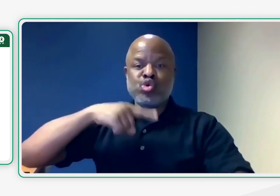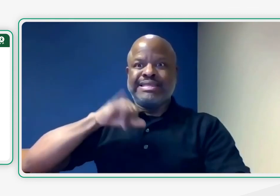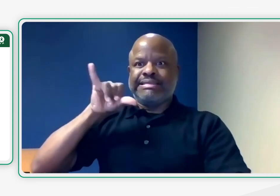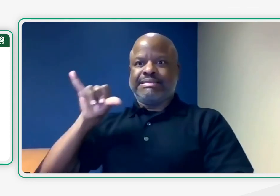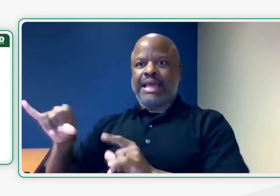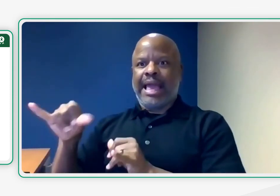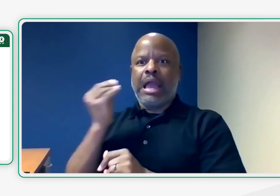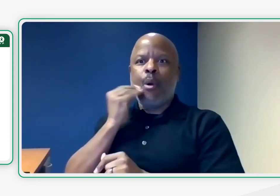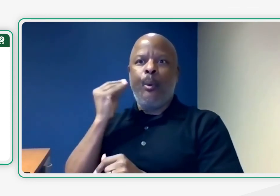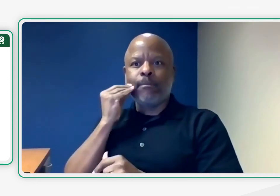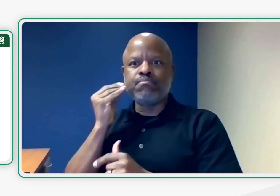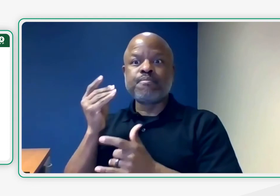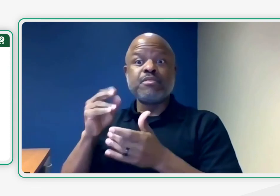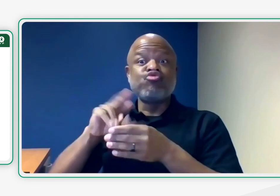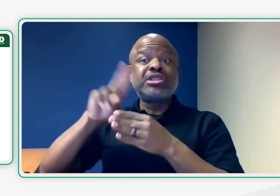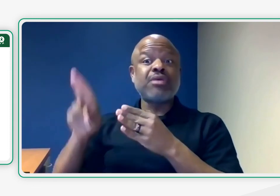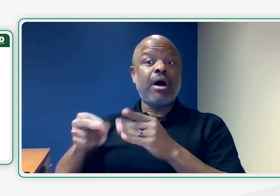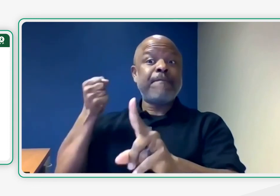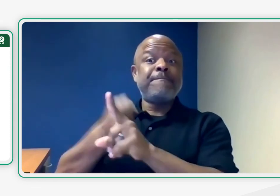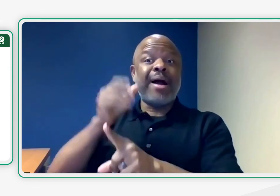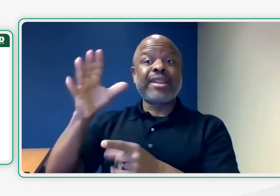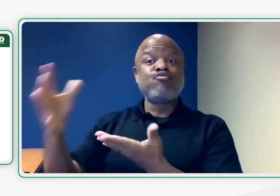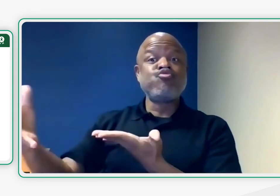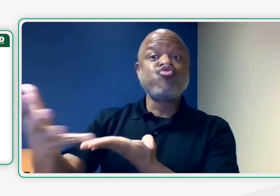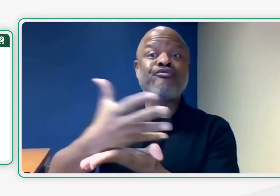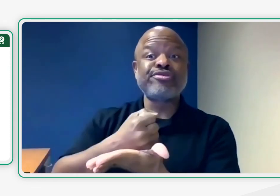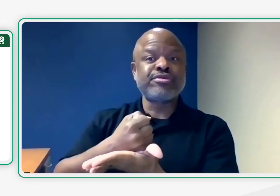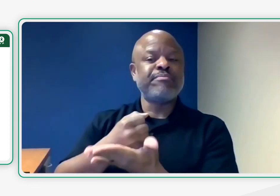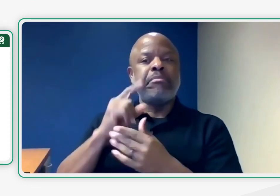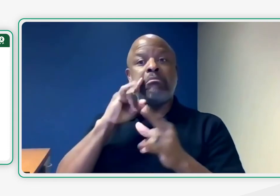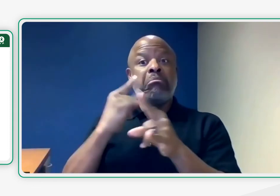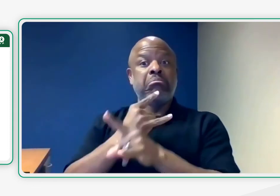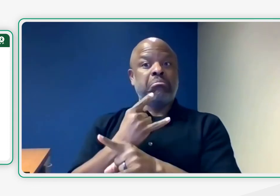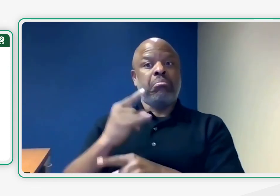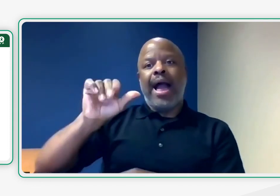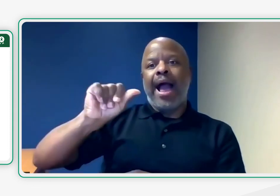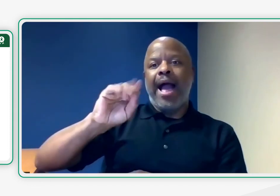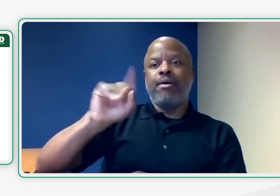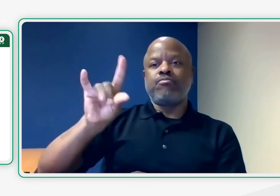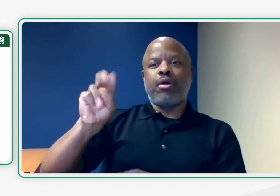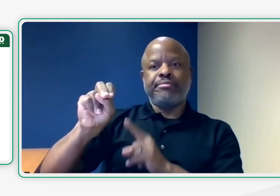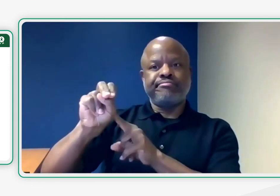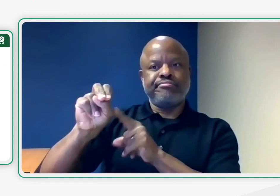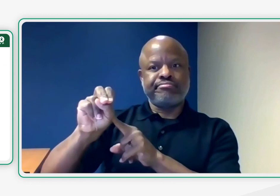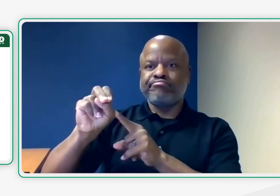by the federal government’s decision to shut down the economy. That really impacted folks that you had to stay at home. The results of those orders